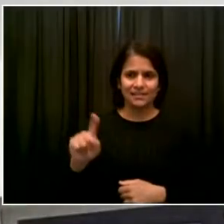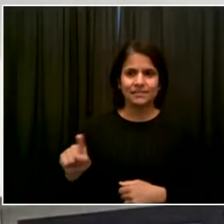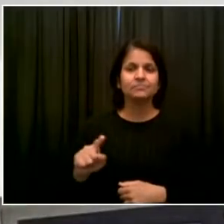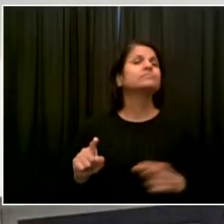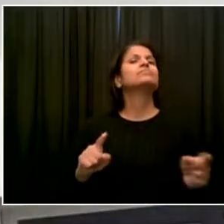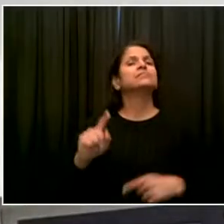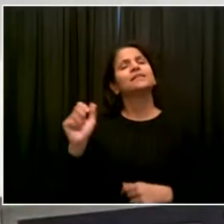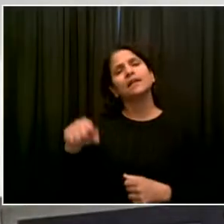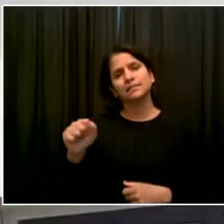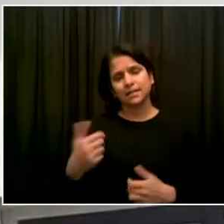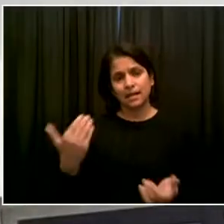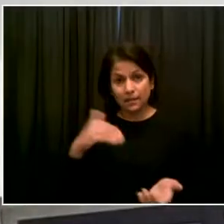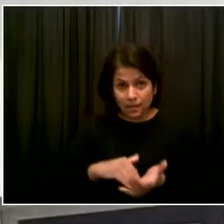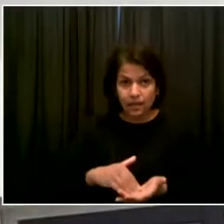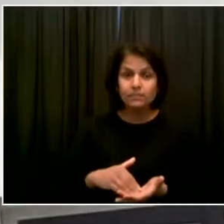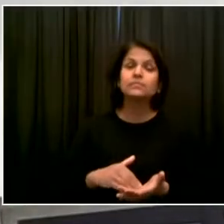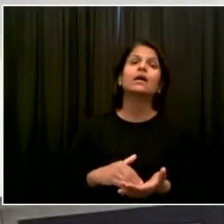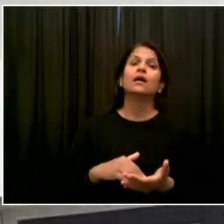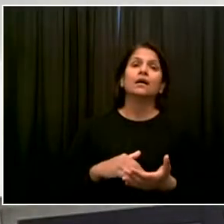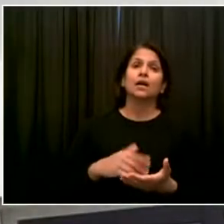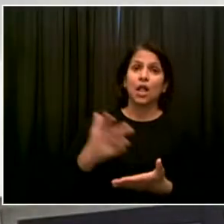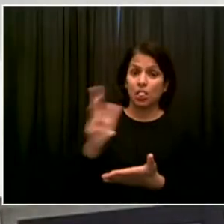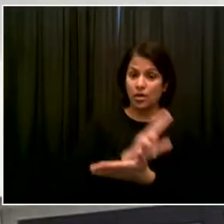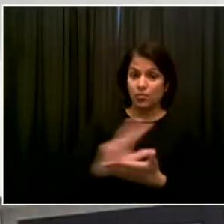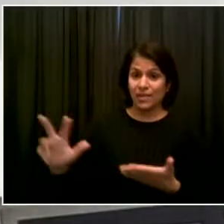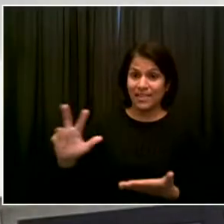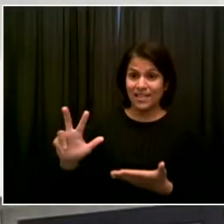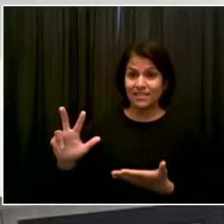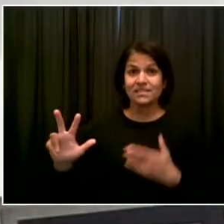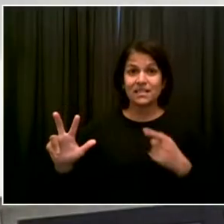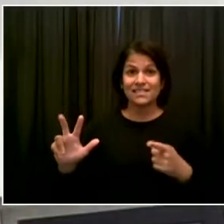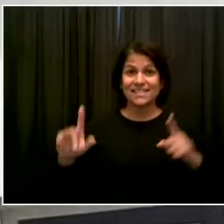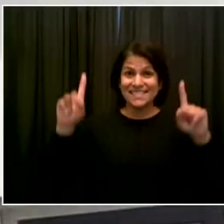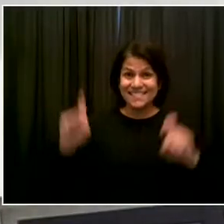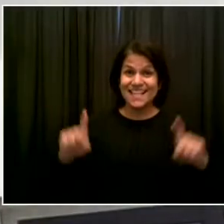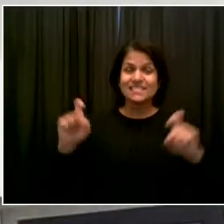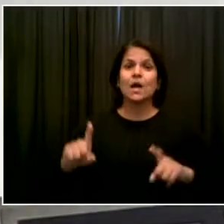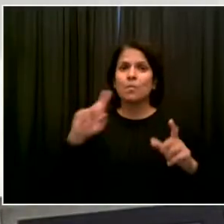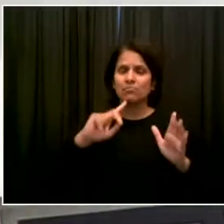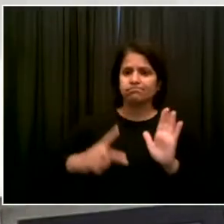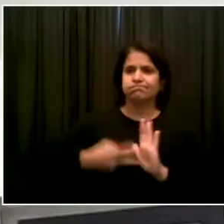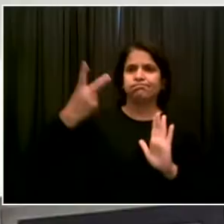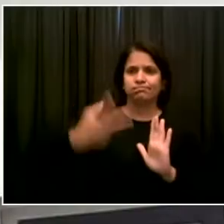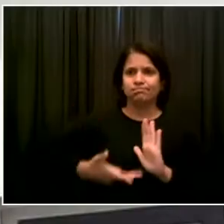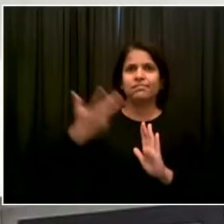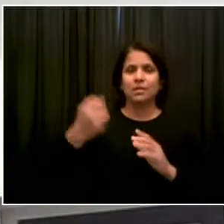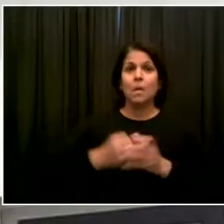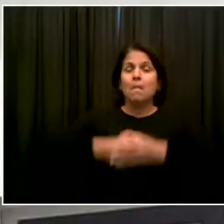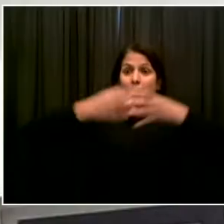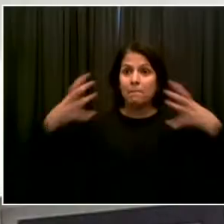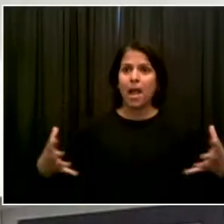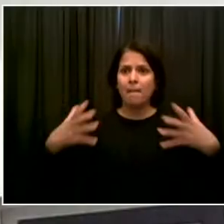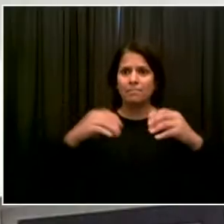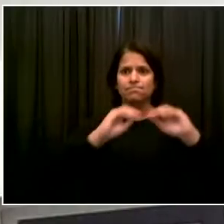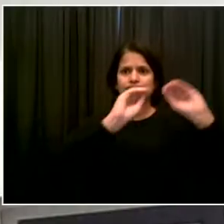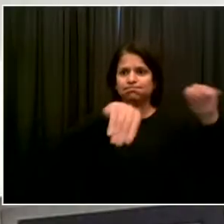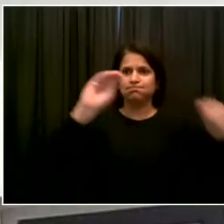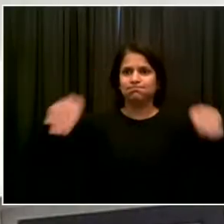WE ARE DOING THAT VERY QUICKLY. DR. KATZ? THREE WEEKS WE DOUBLED OUR TESTING CAPACITY TO DEAL WITH YESTERDAY WE